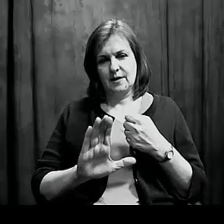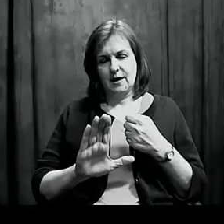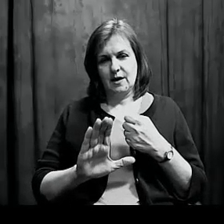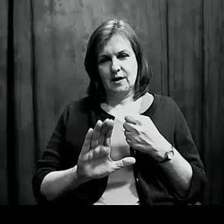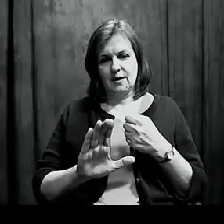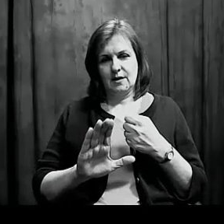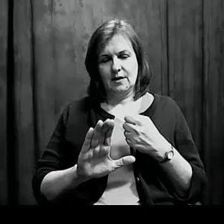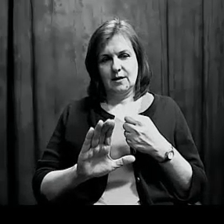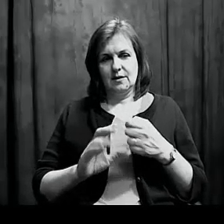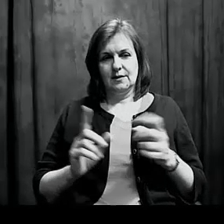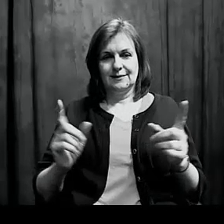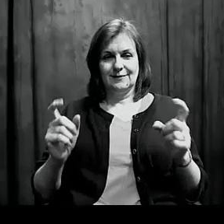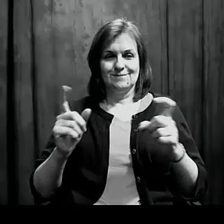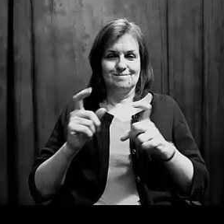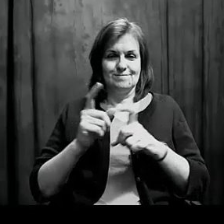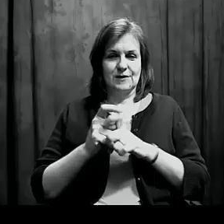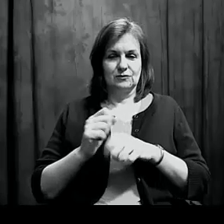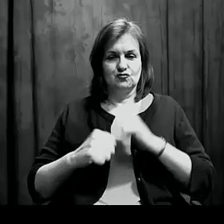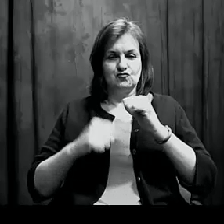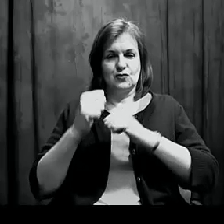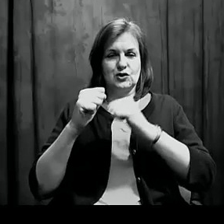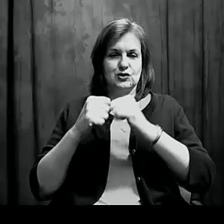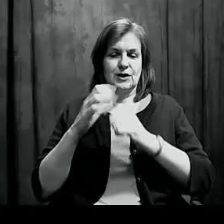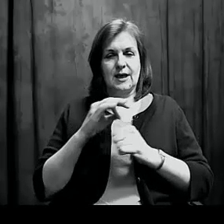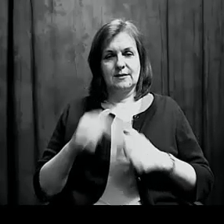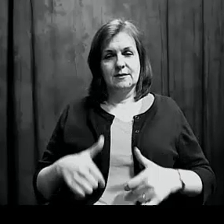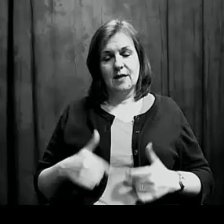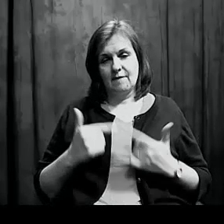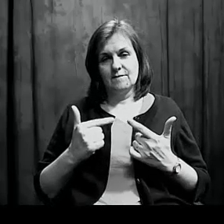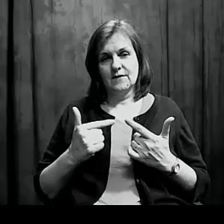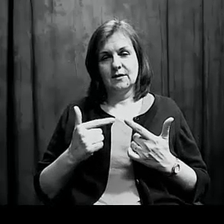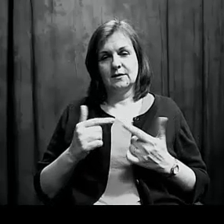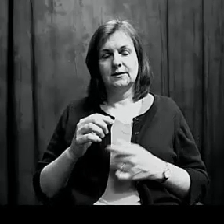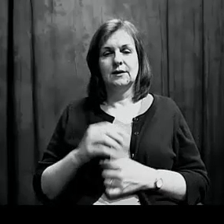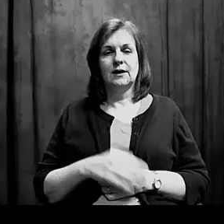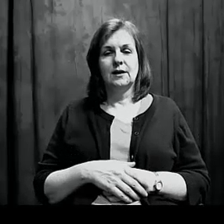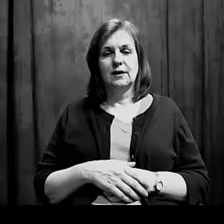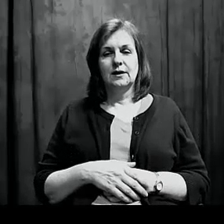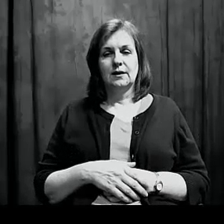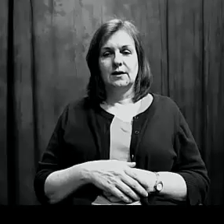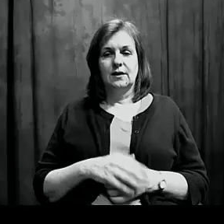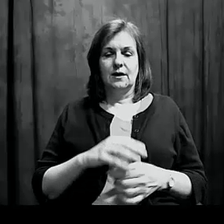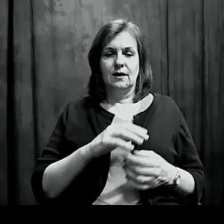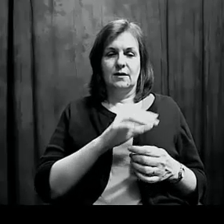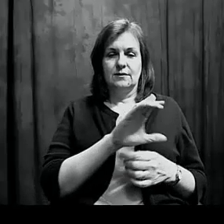going to support their demanding and diverse structures and lifestyles